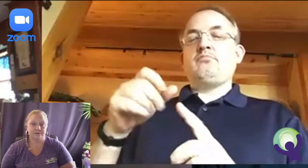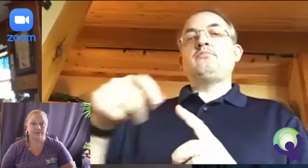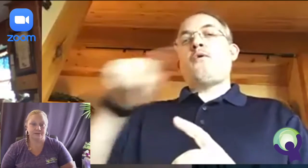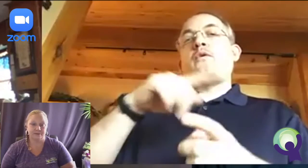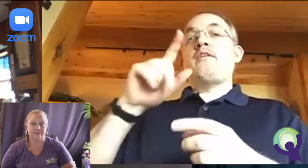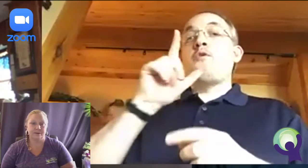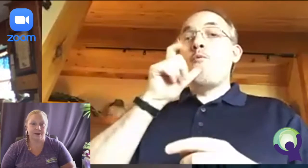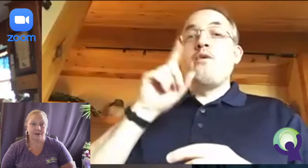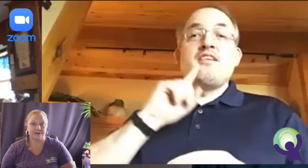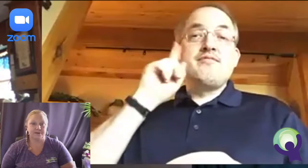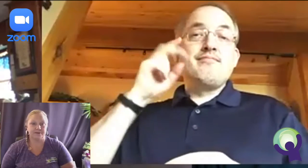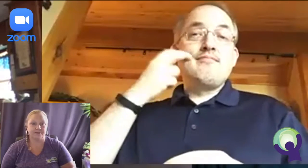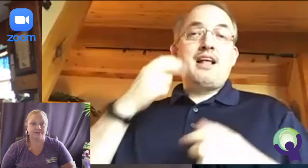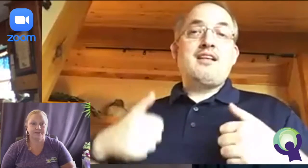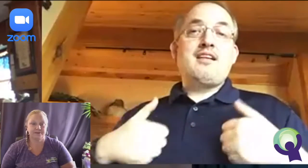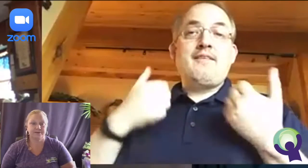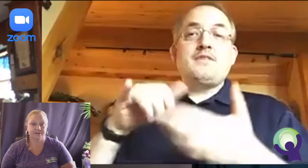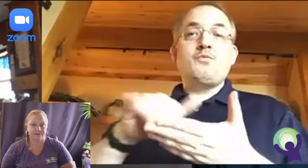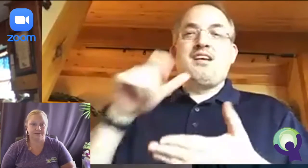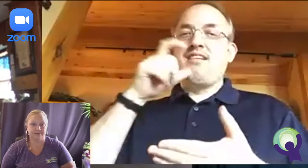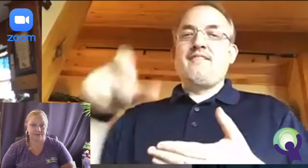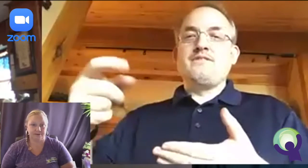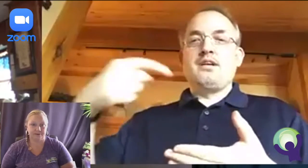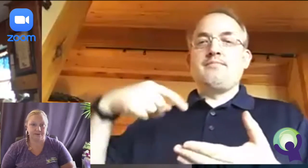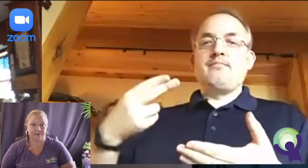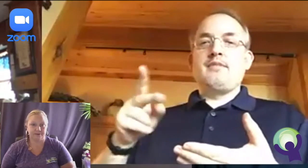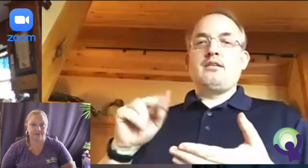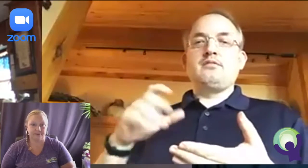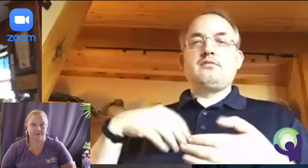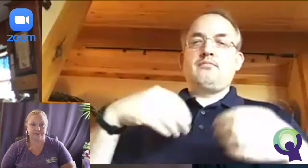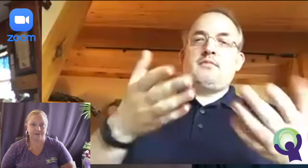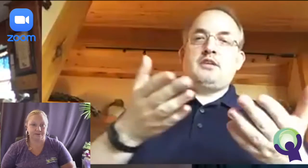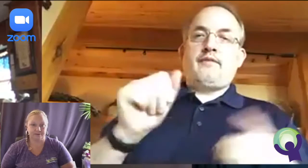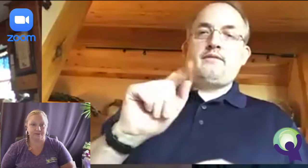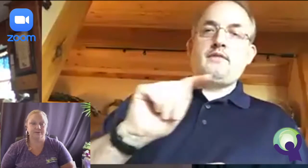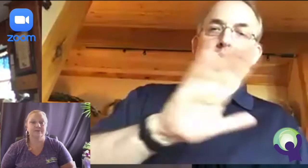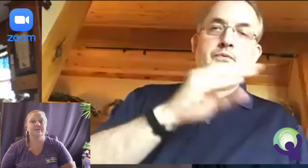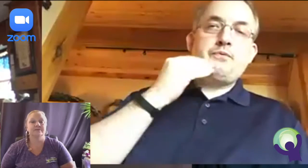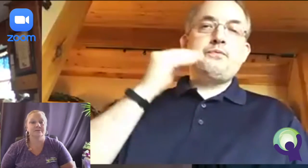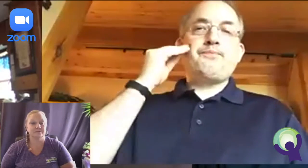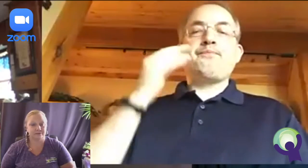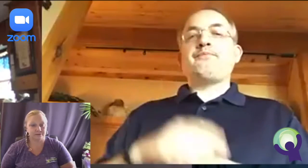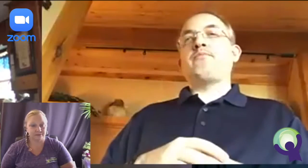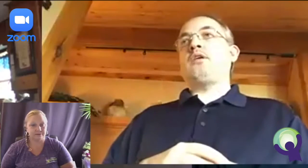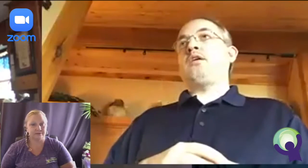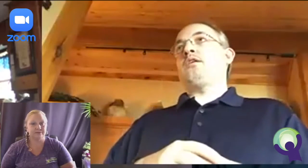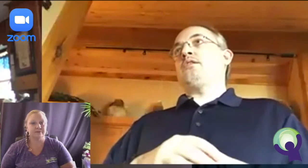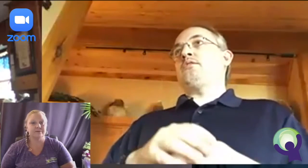so that's for the New York area. So those who are deaf or and Deafblind in the area can get services in their home.